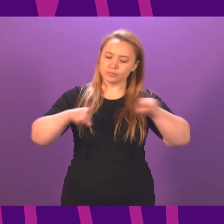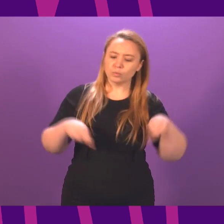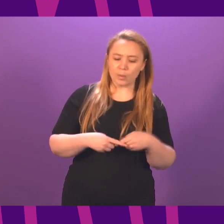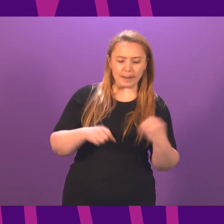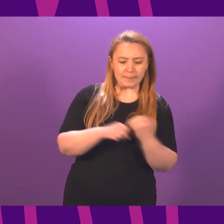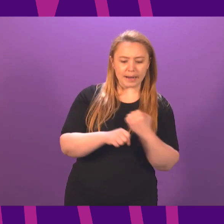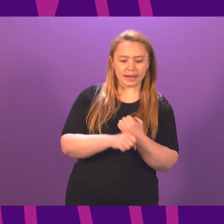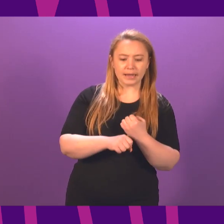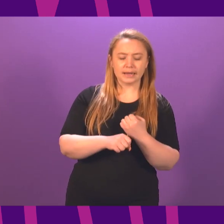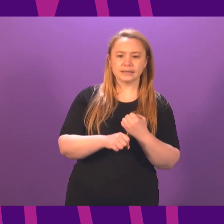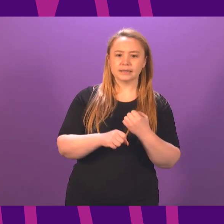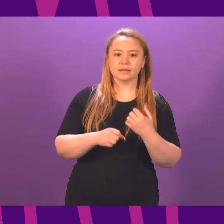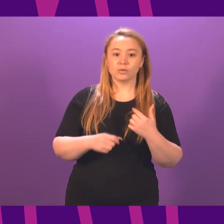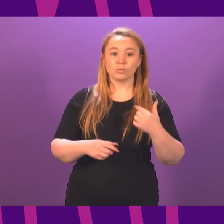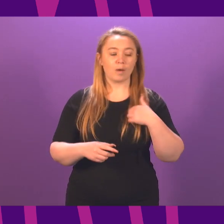assumption. I know that we are not alone in that regard, because I have been told by our clinical